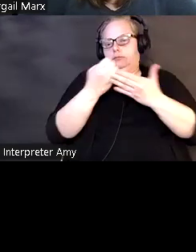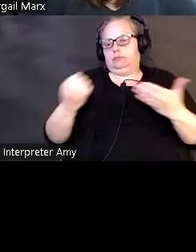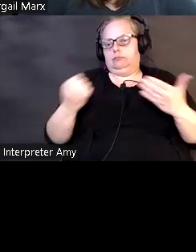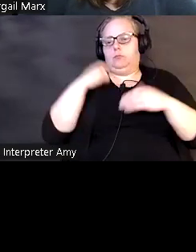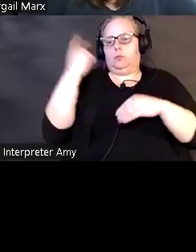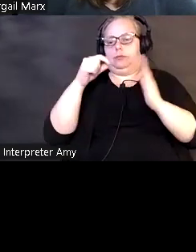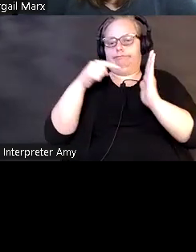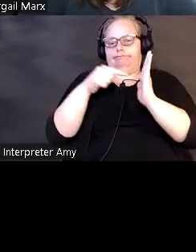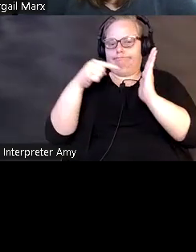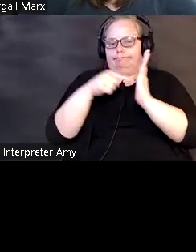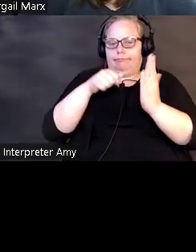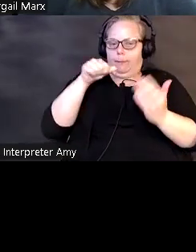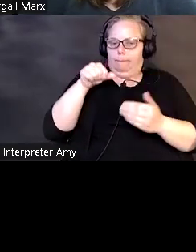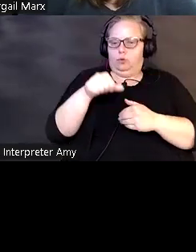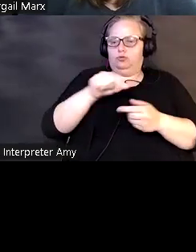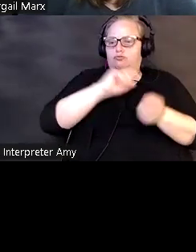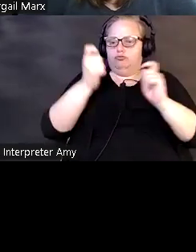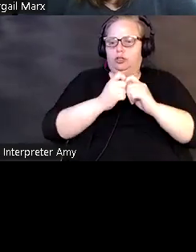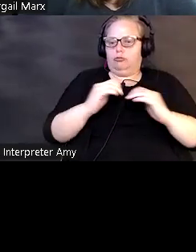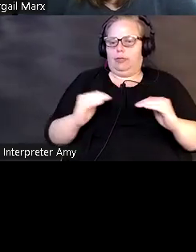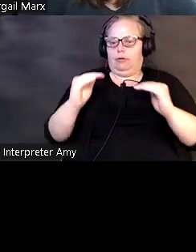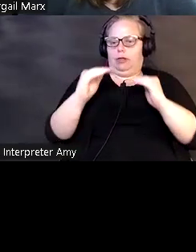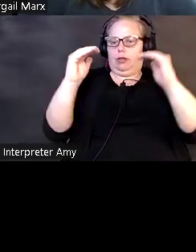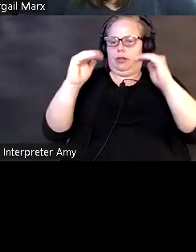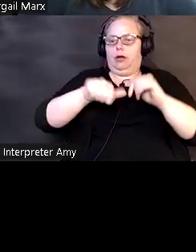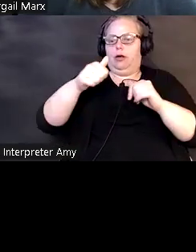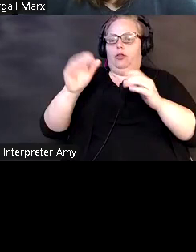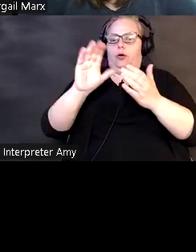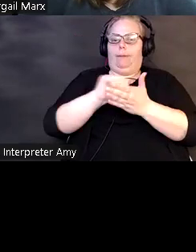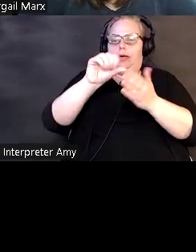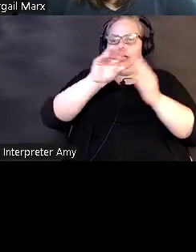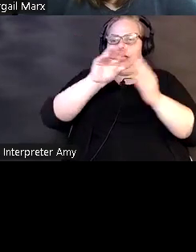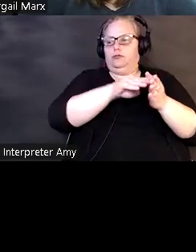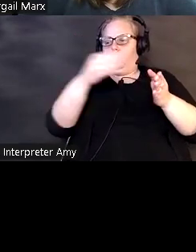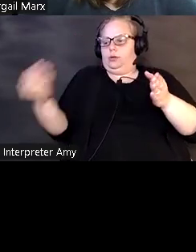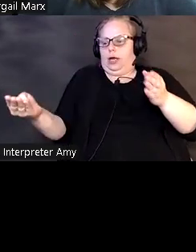push and it changes levels, and then there's a page that folds out and you can change that.